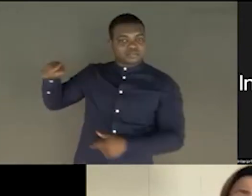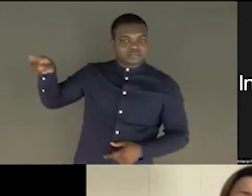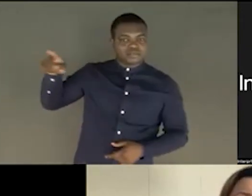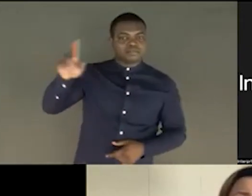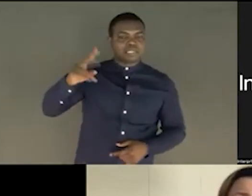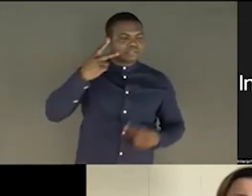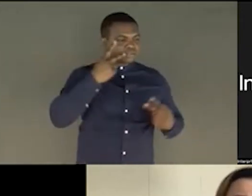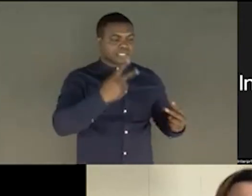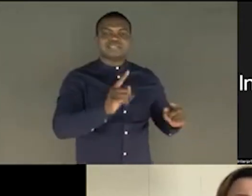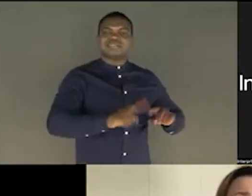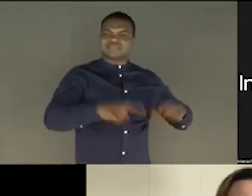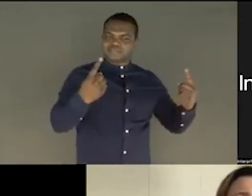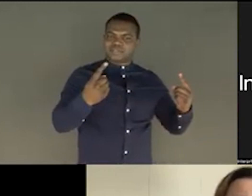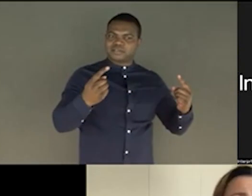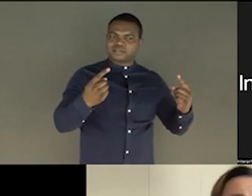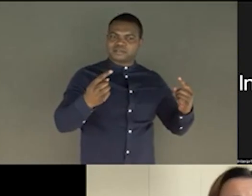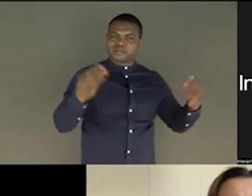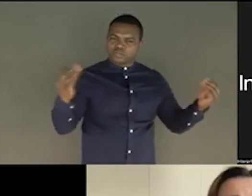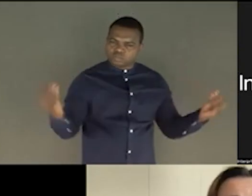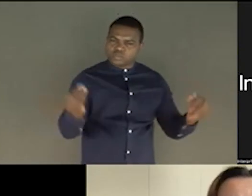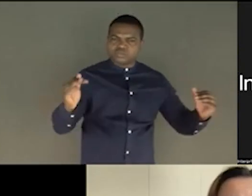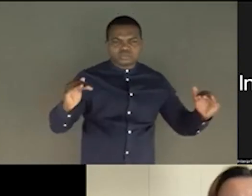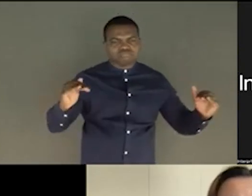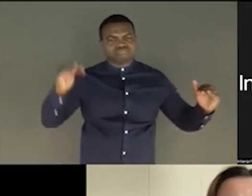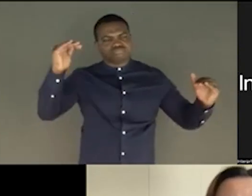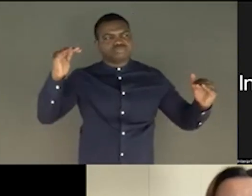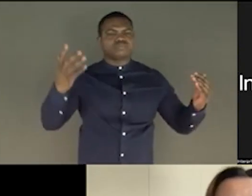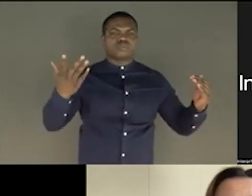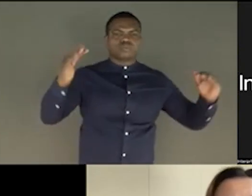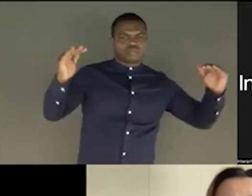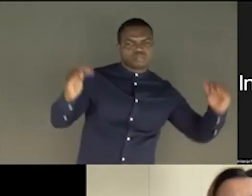So small languages have to struggle and focus really on this.